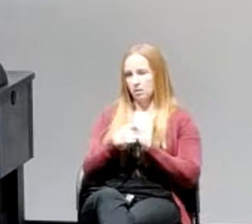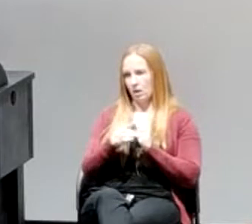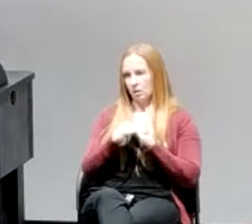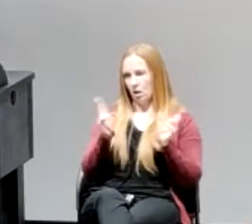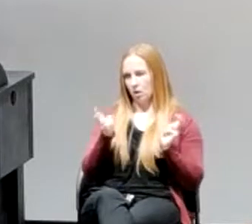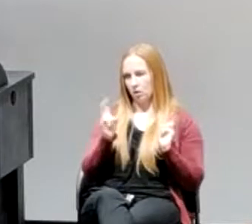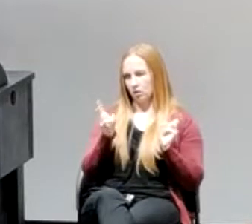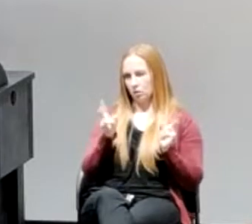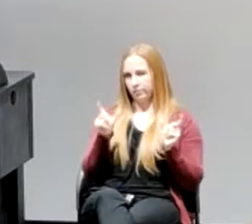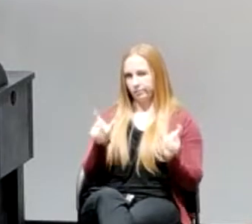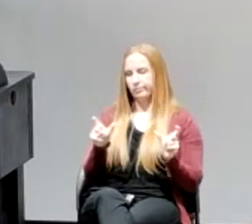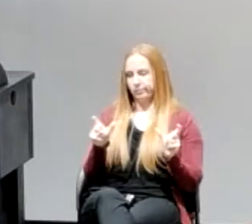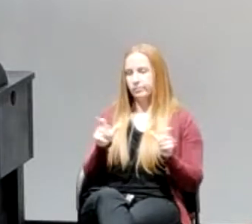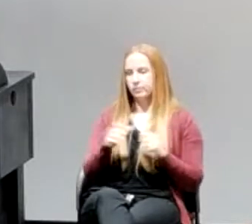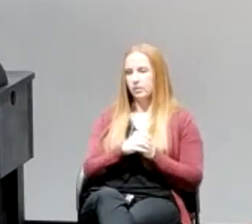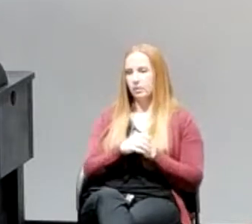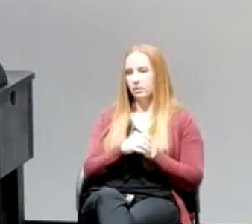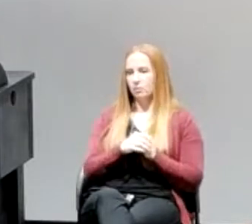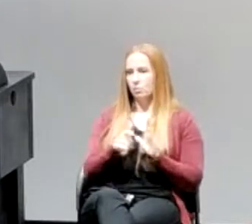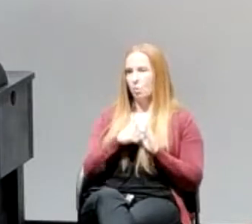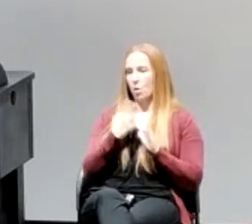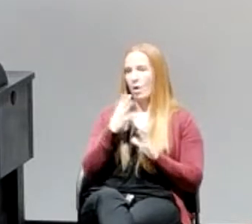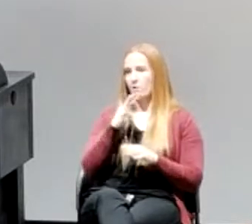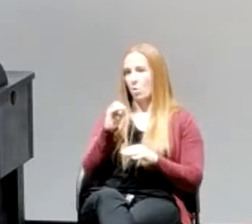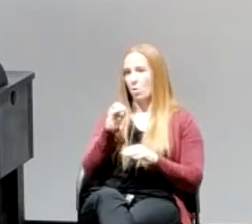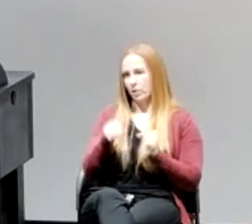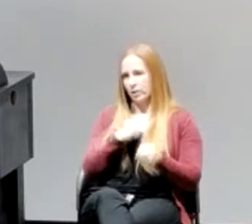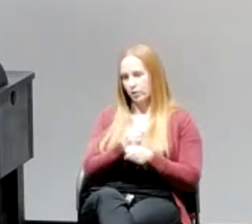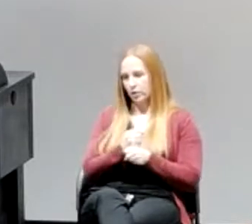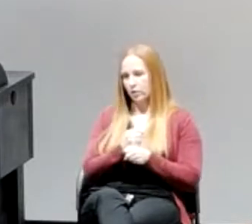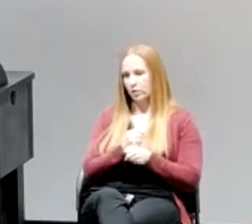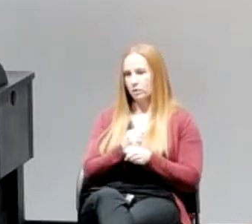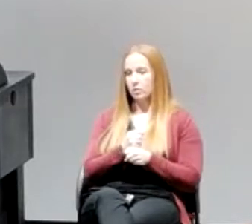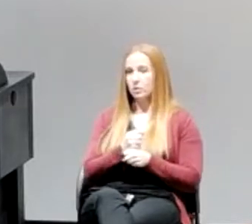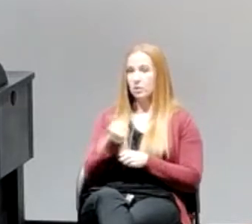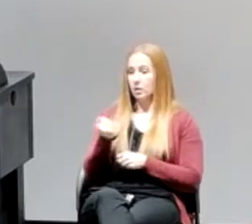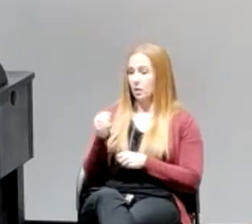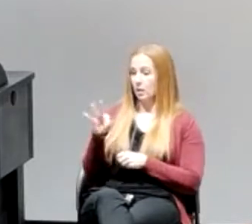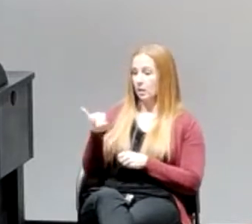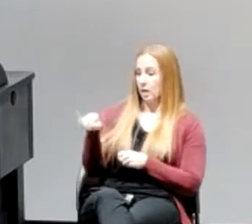es's story he likened that to a doubling of air put that I can capability.